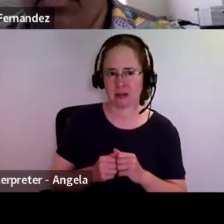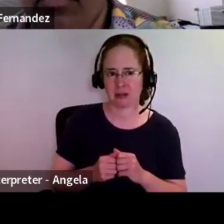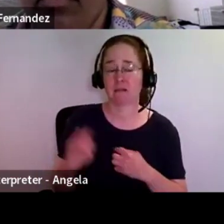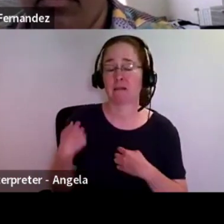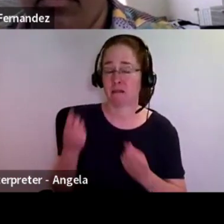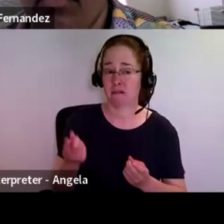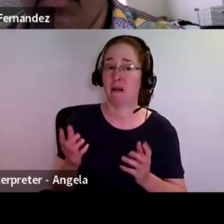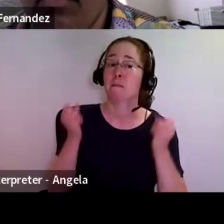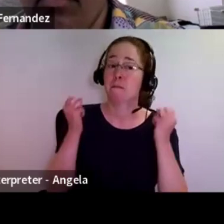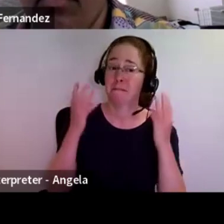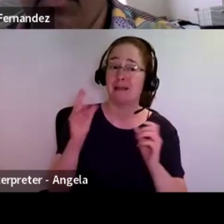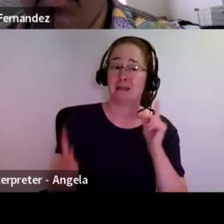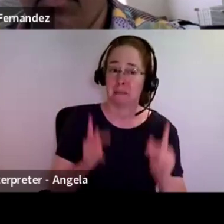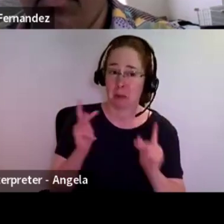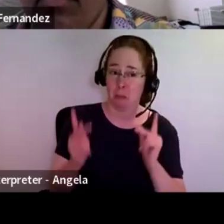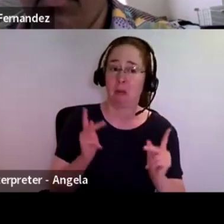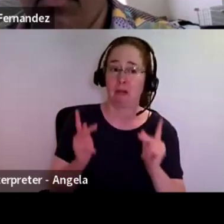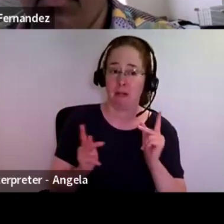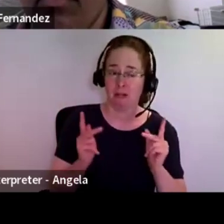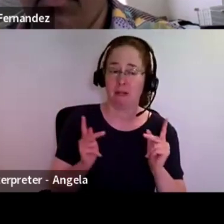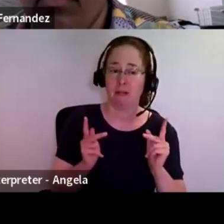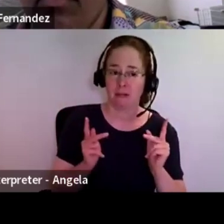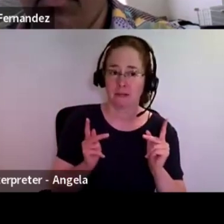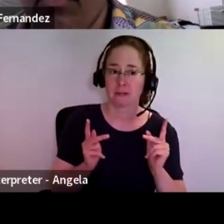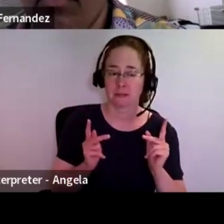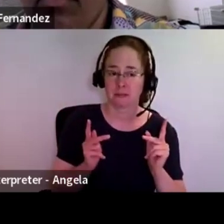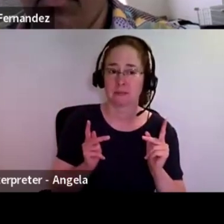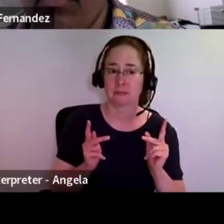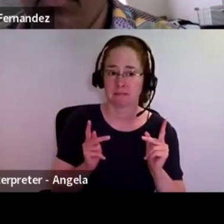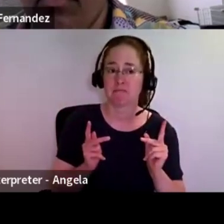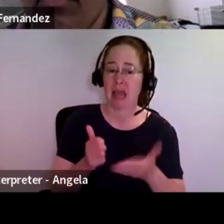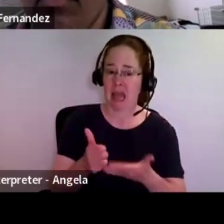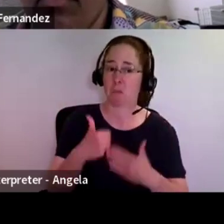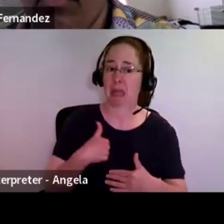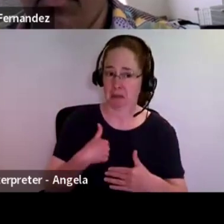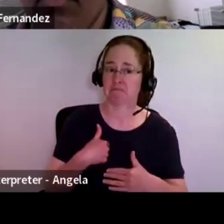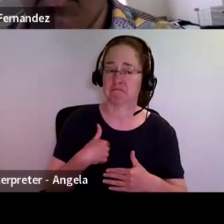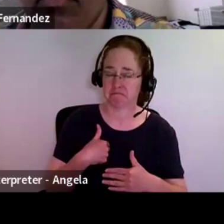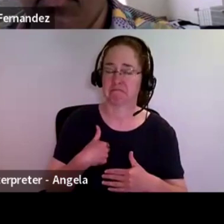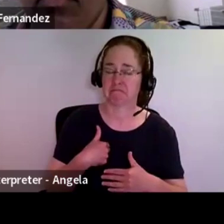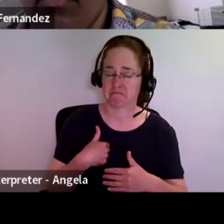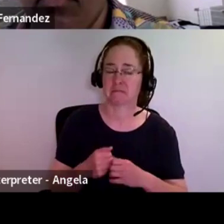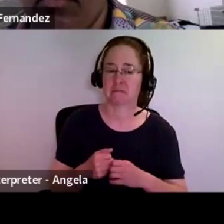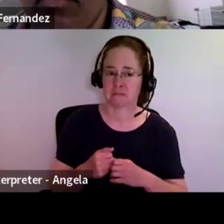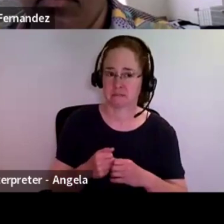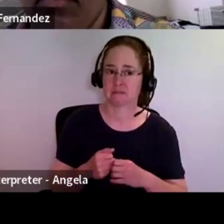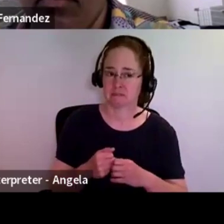lot of people help me in my advocacy.